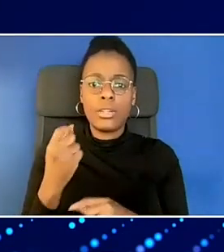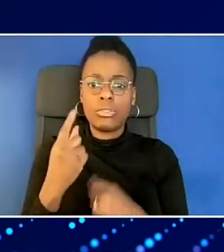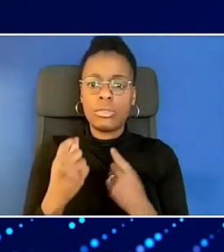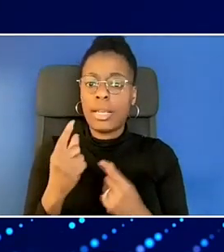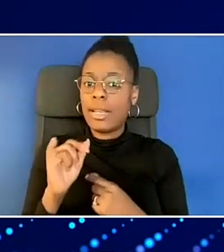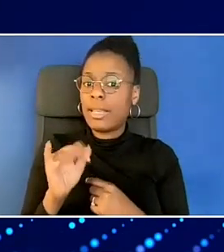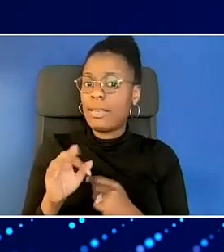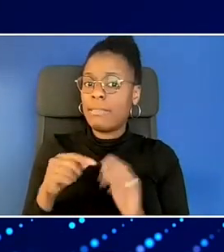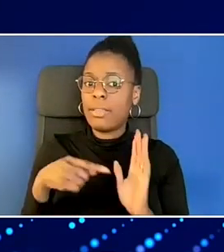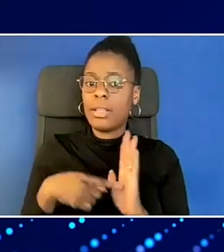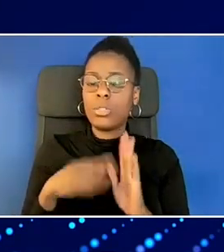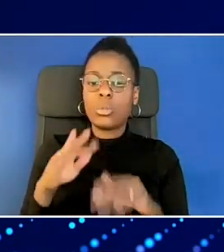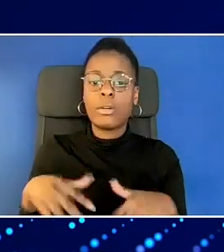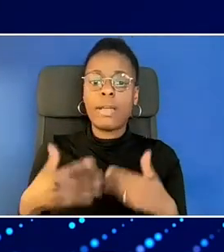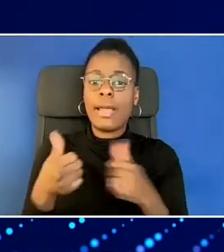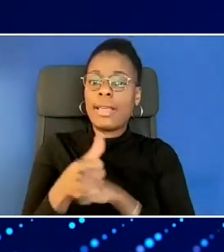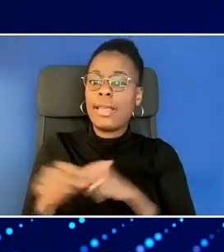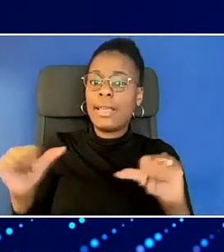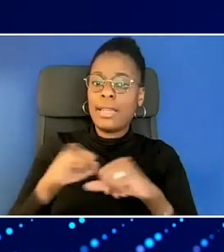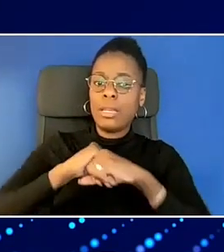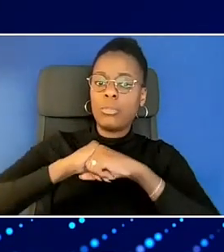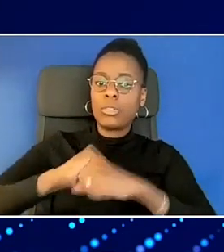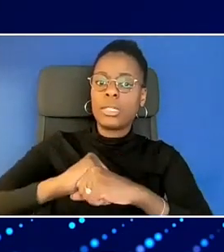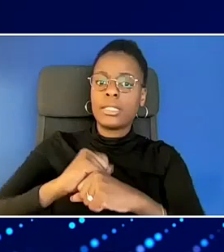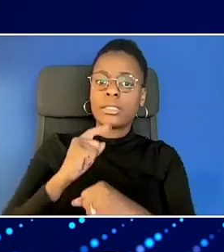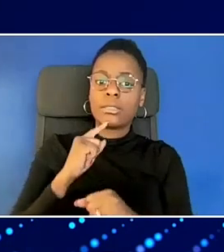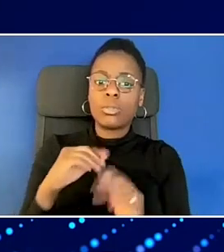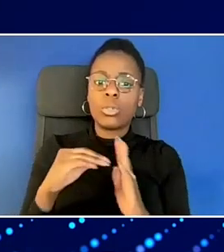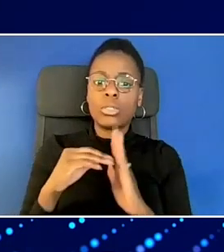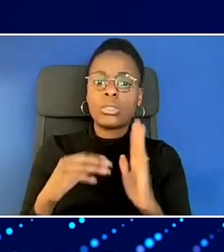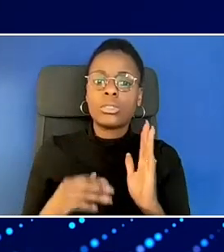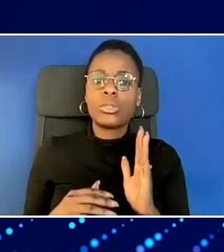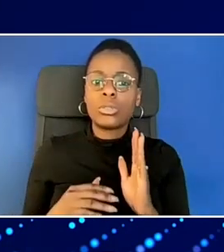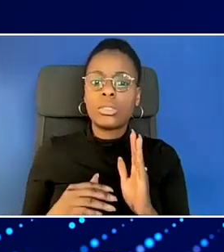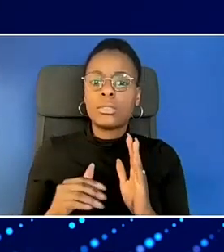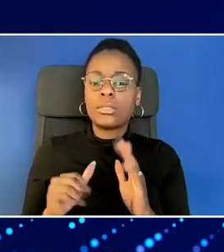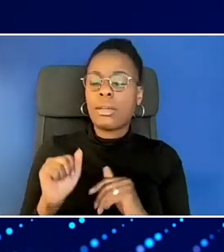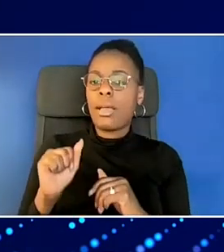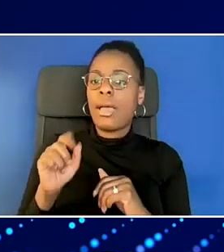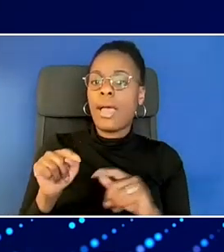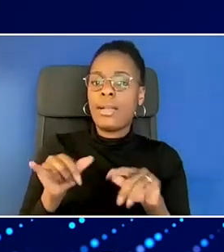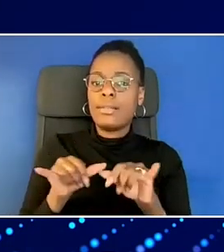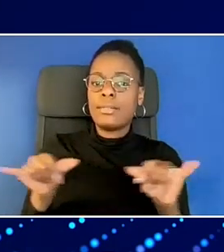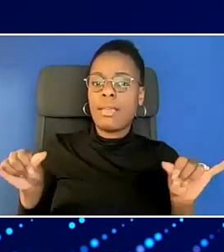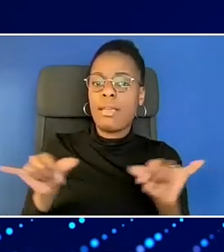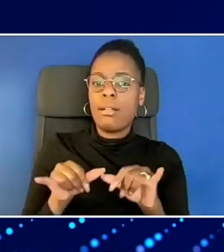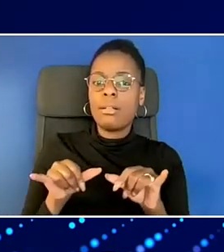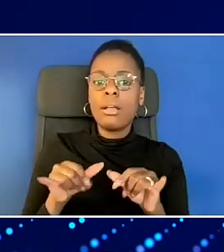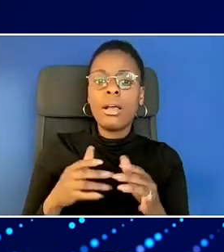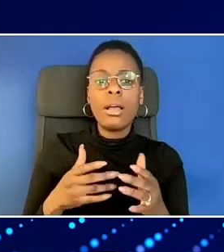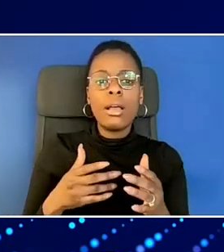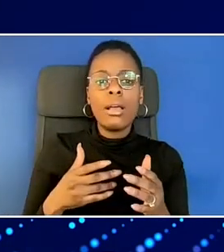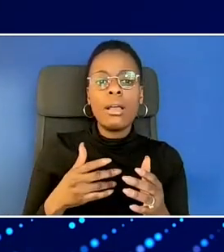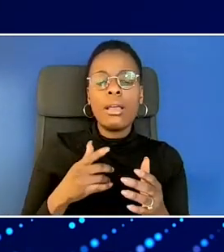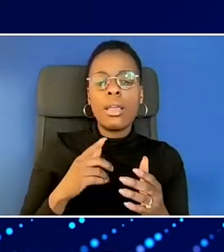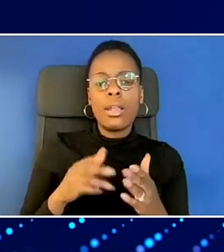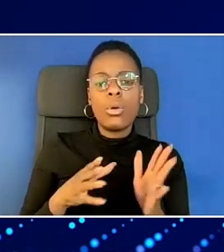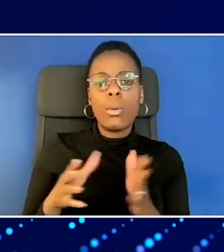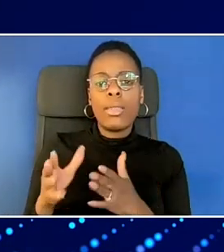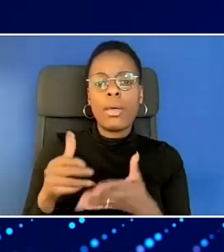that we're looking for students at a scale that- you know, that would be helpful and meaningful. So unfortunately, I don't see